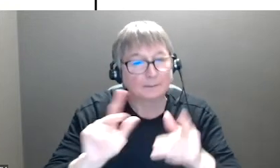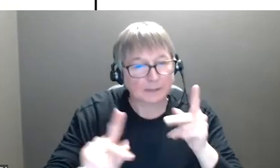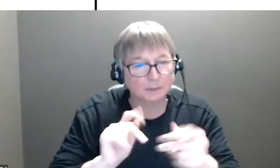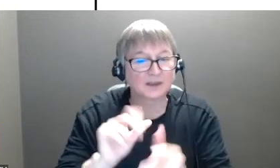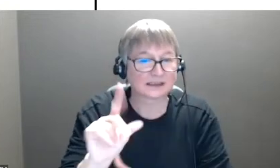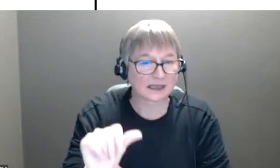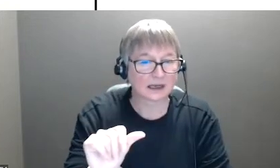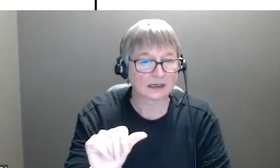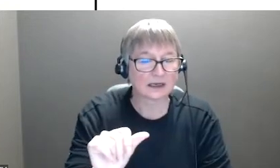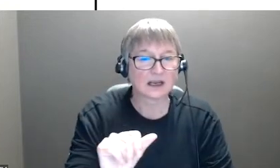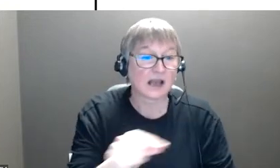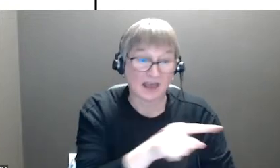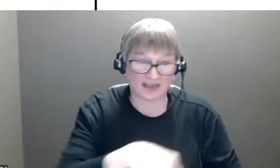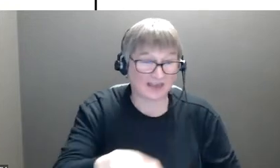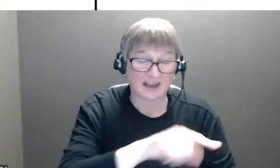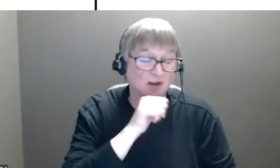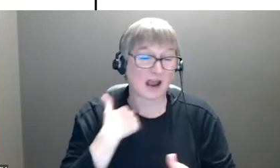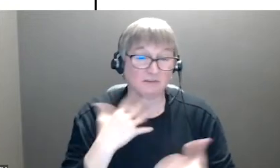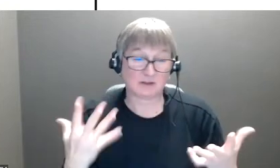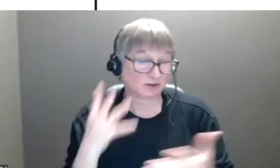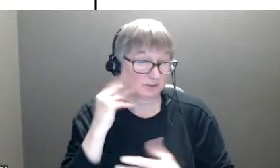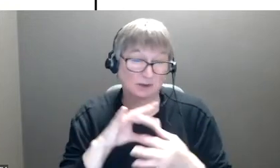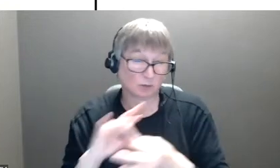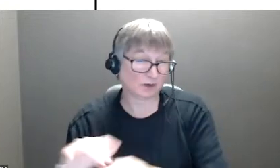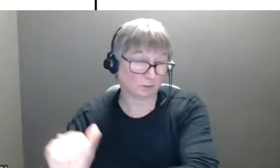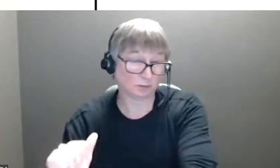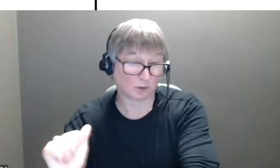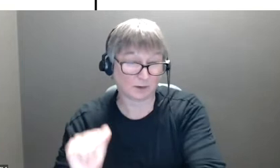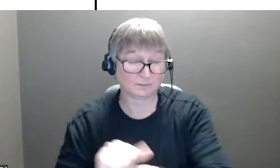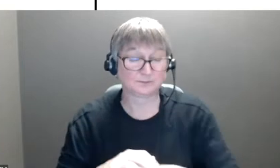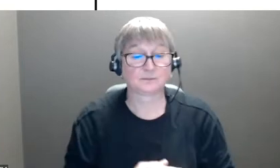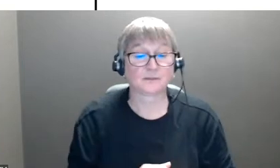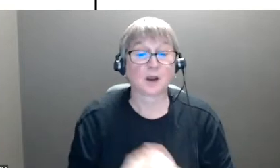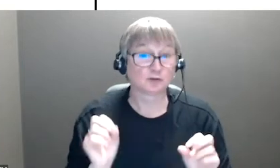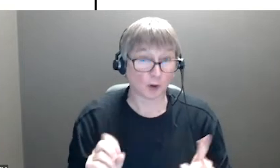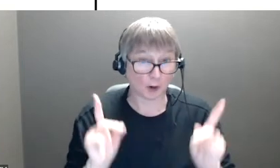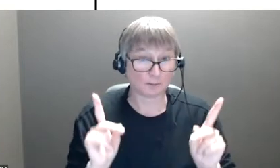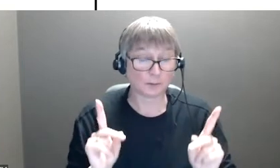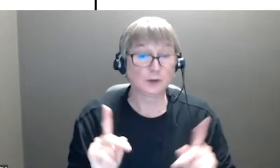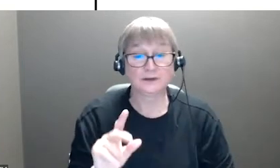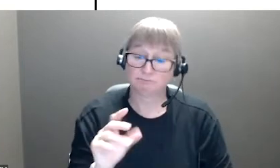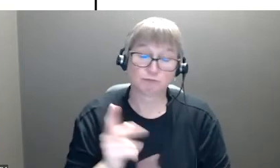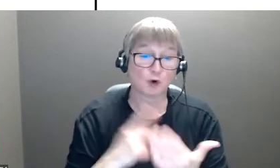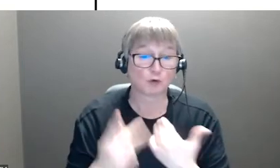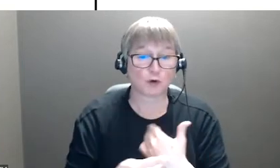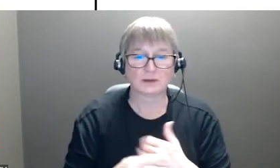The Opportunities Fund Program provides comprehensive supports to persons with disabilities to help improve their integration in the labor market.